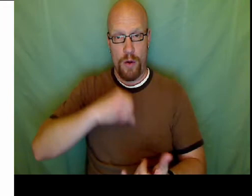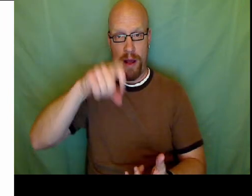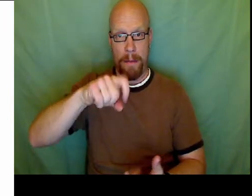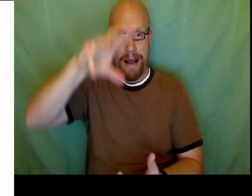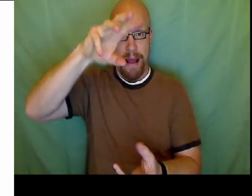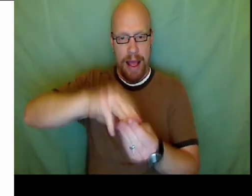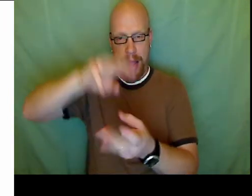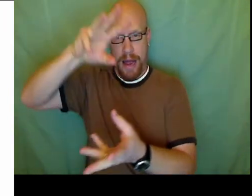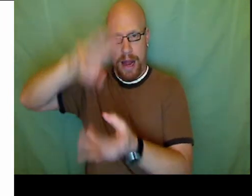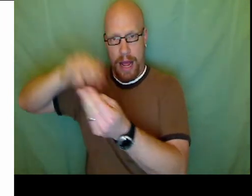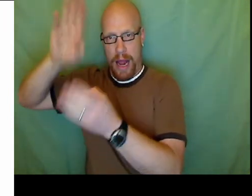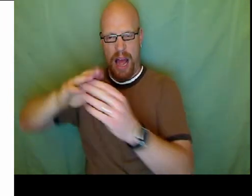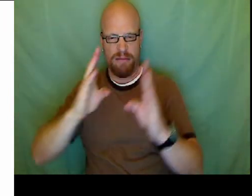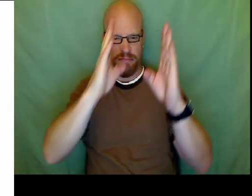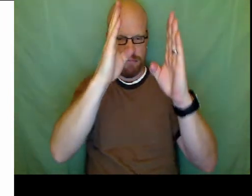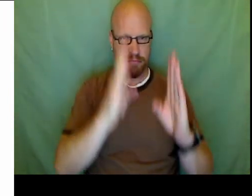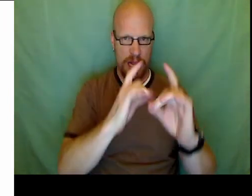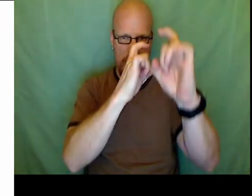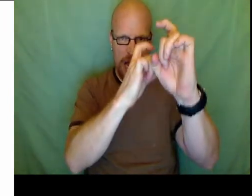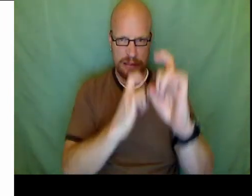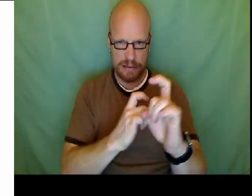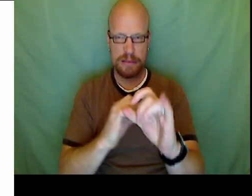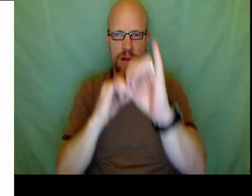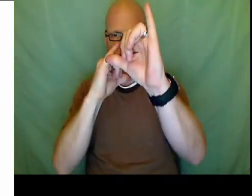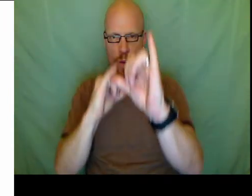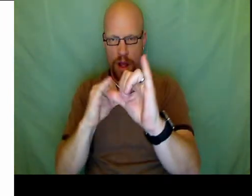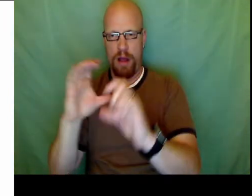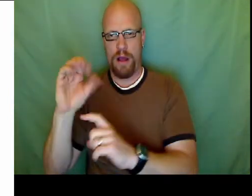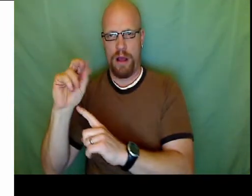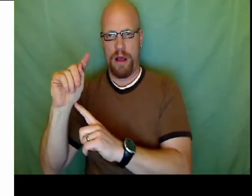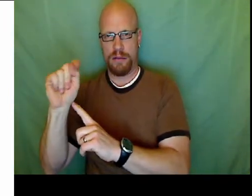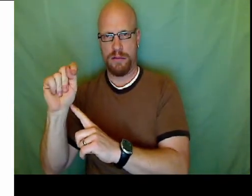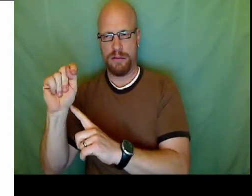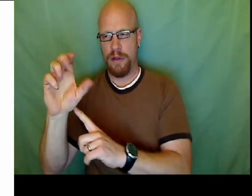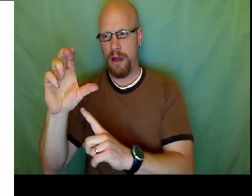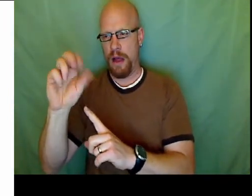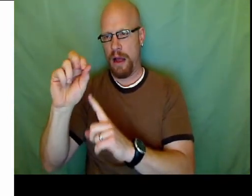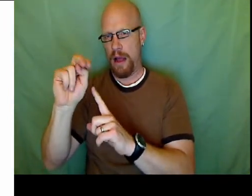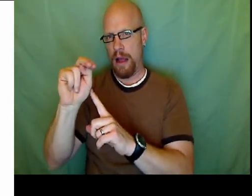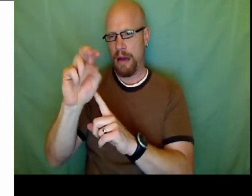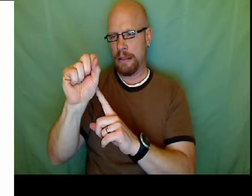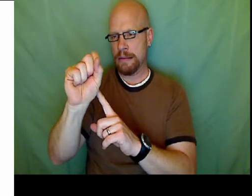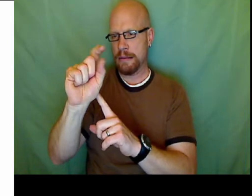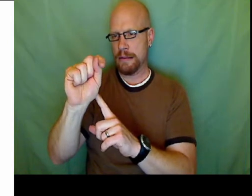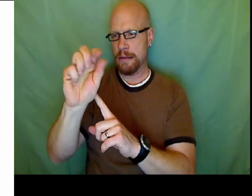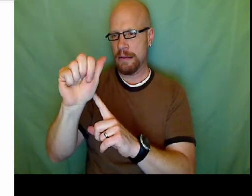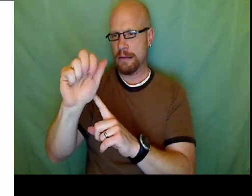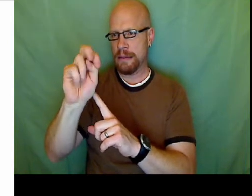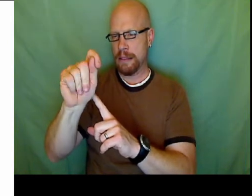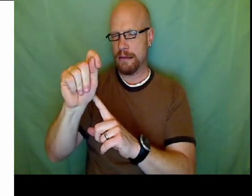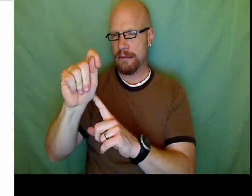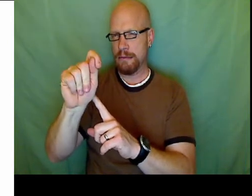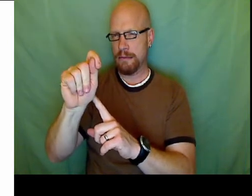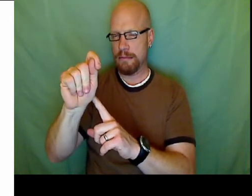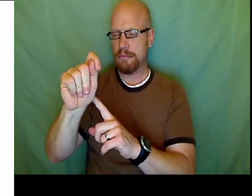Remember, with this is the addition method. We have to add up the x, the x terms and the y terms and the constant terms.